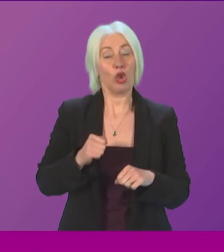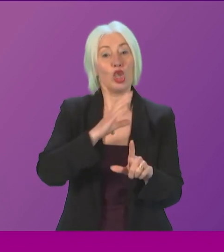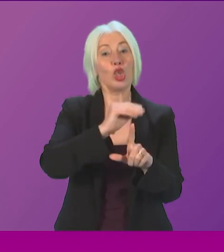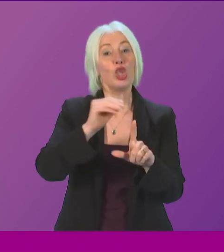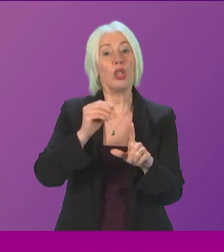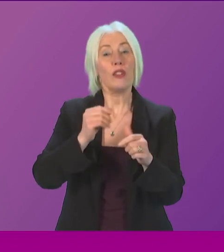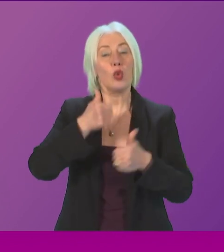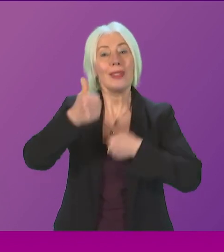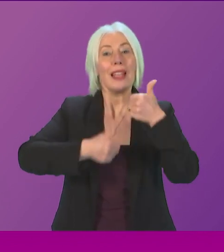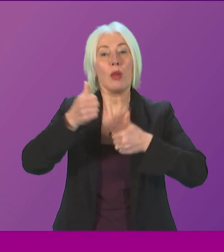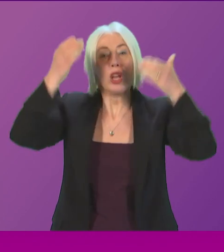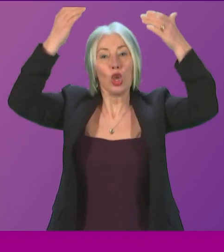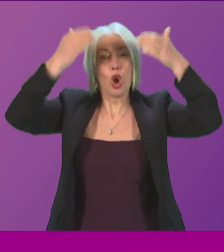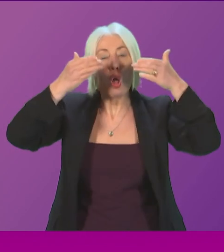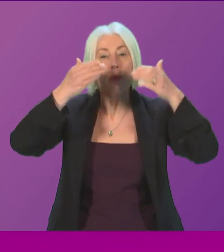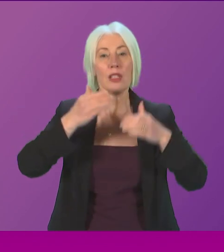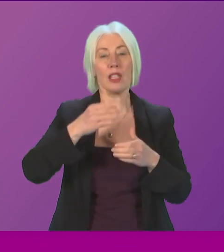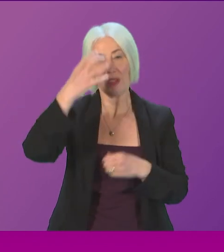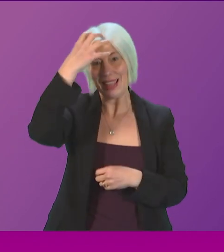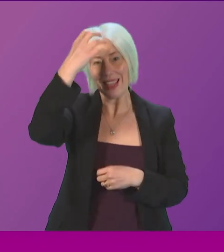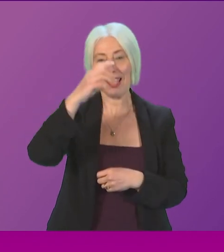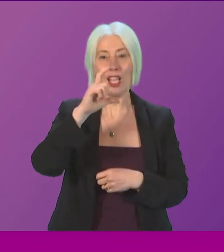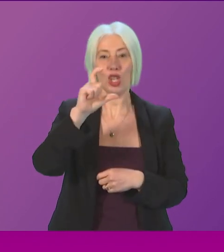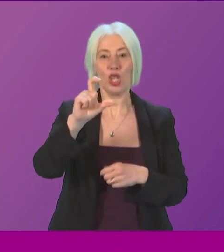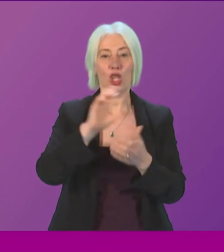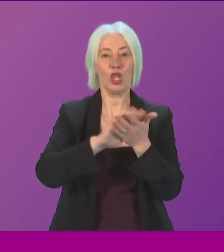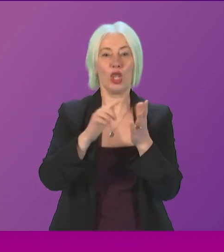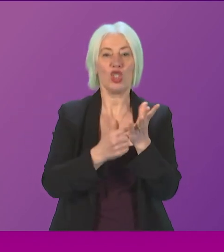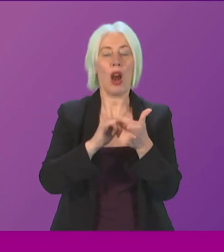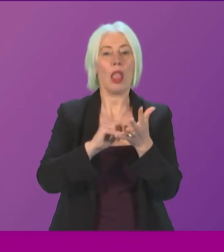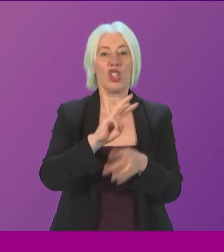the coronation of Their Majesties King Charles III and Queen Camilla.